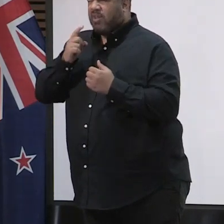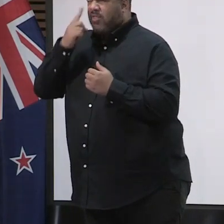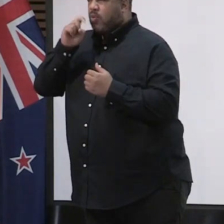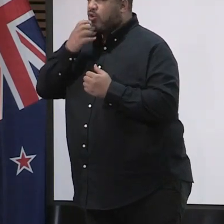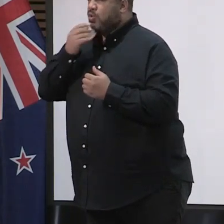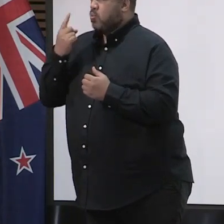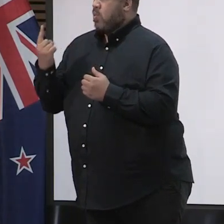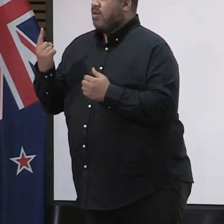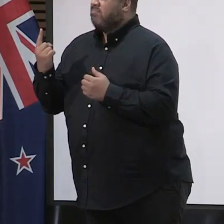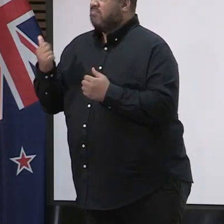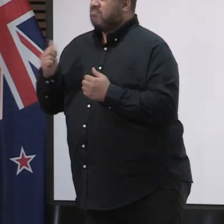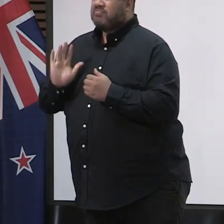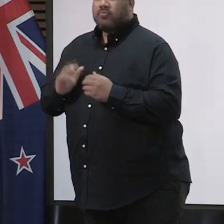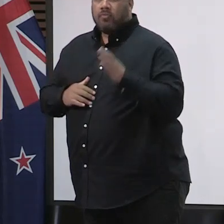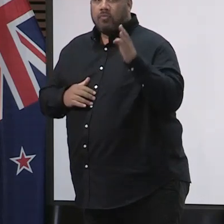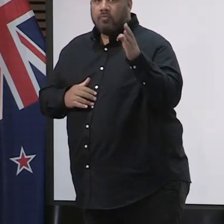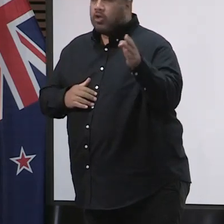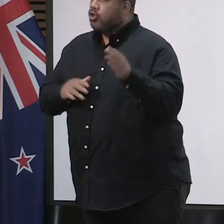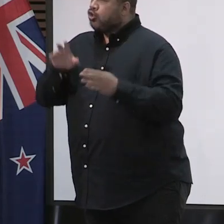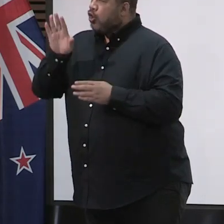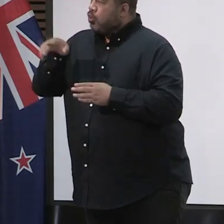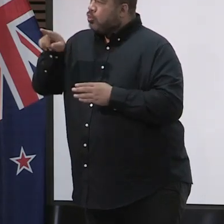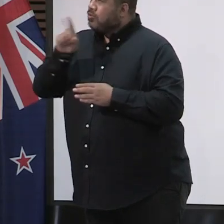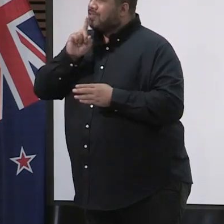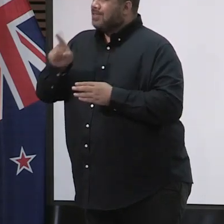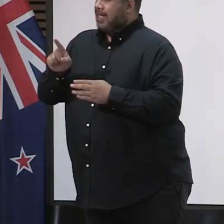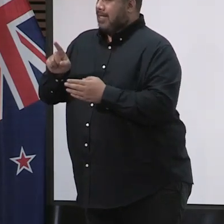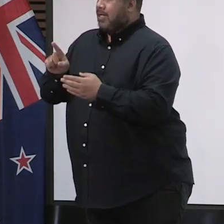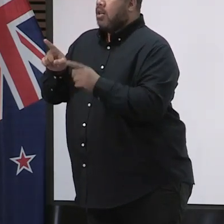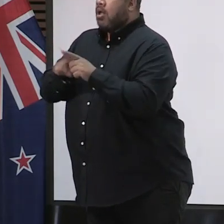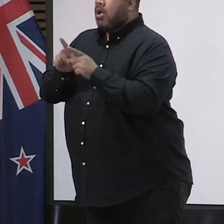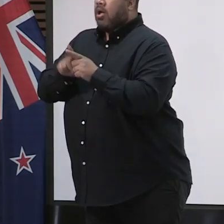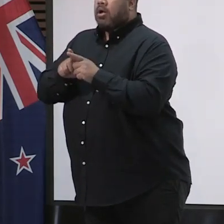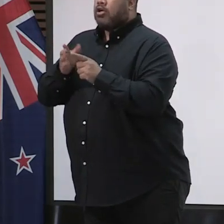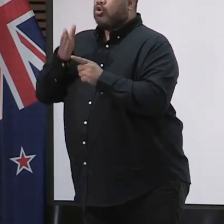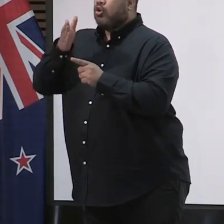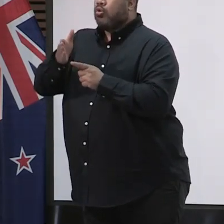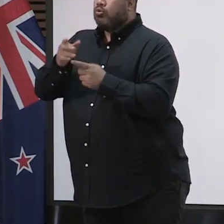I haven't thought about it.